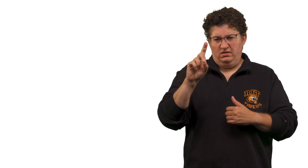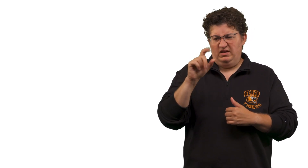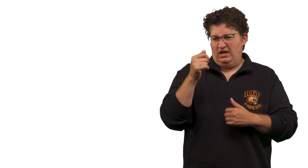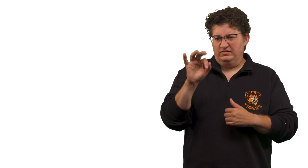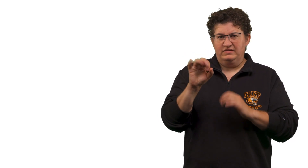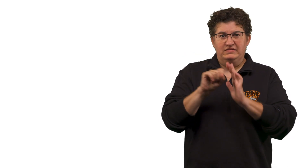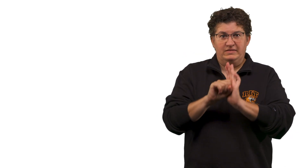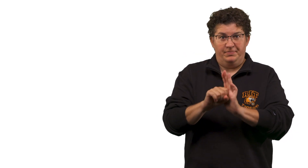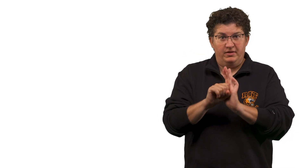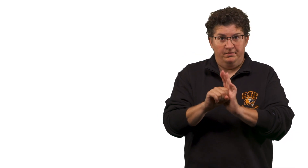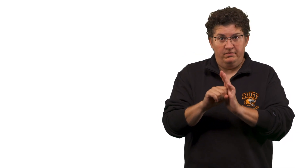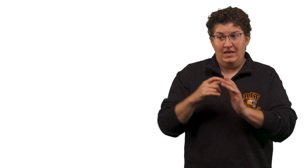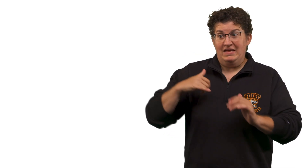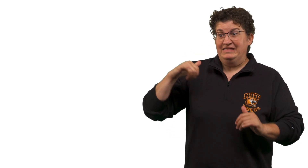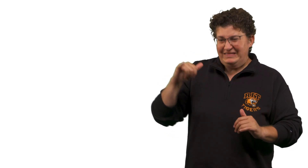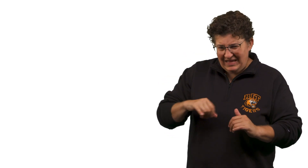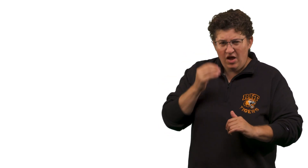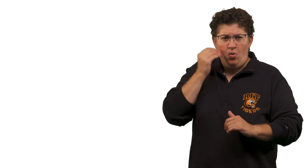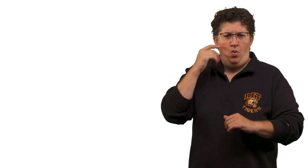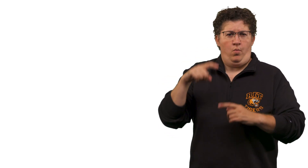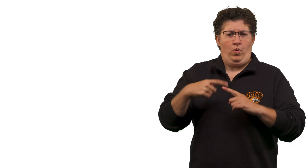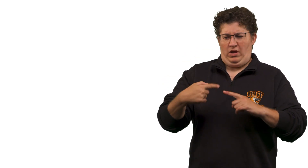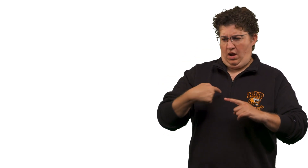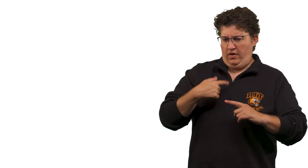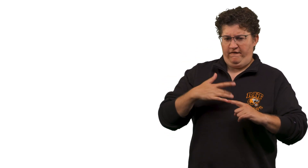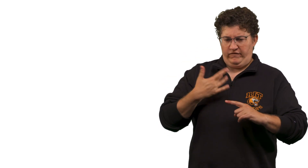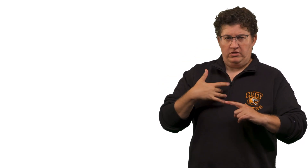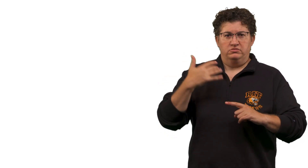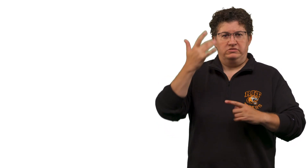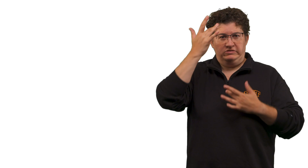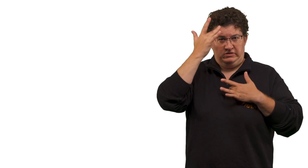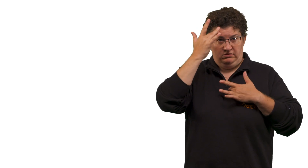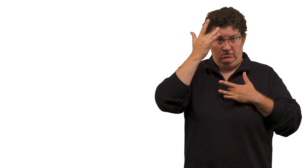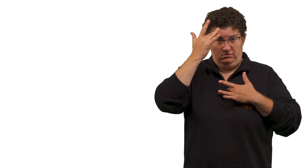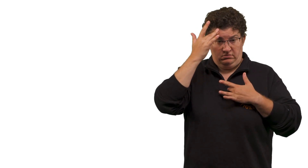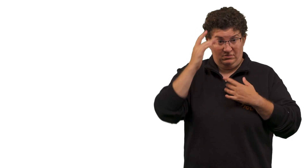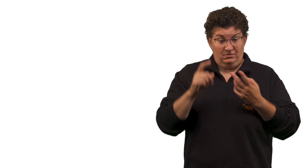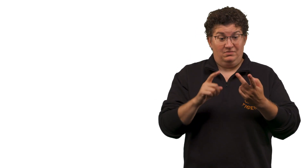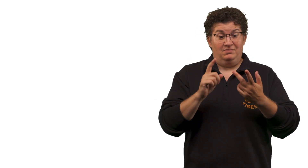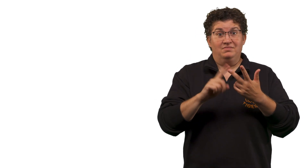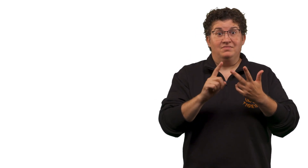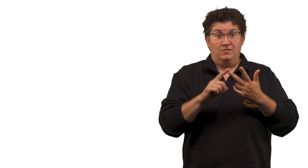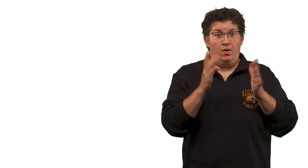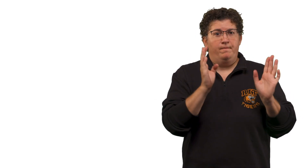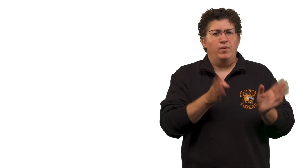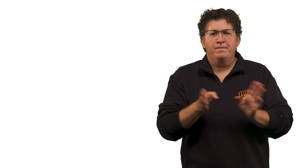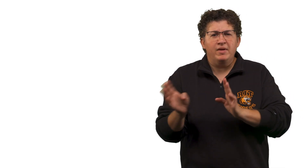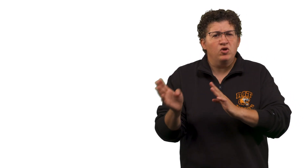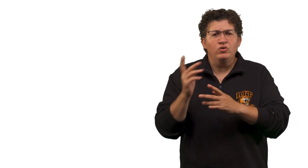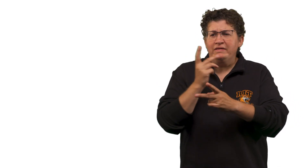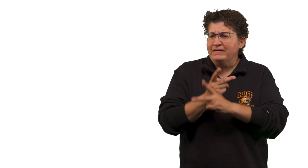Covid-19 symptoms; staying home when I feel sick.